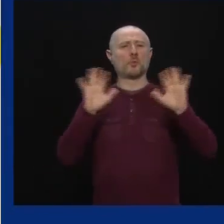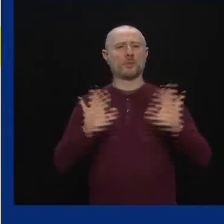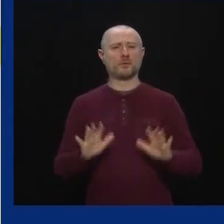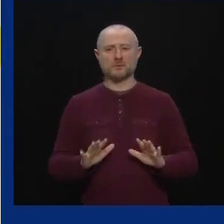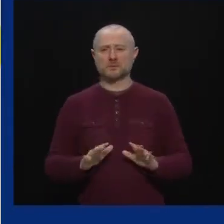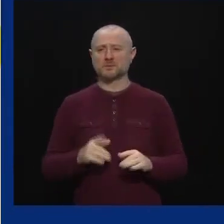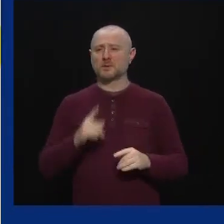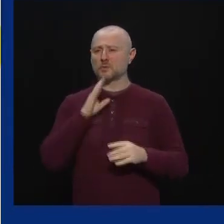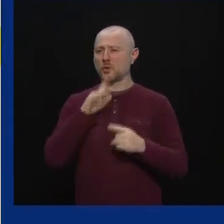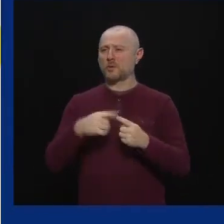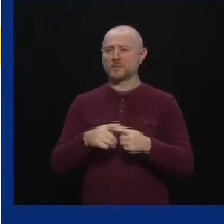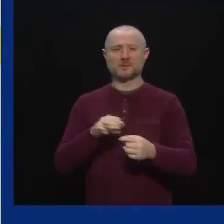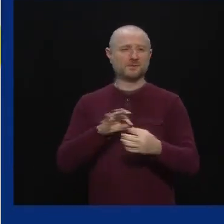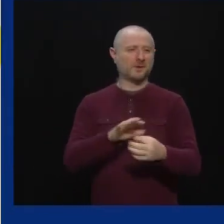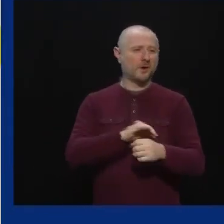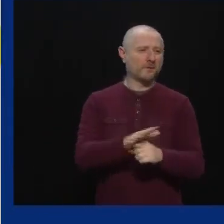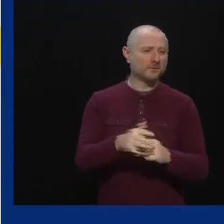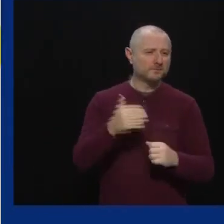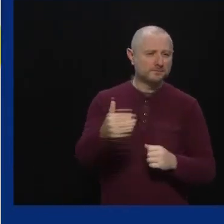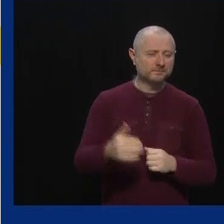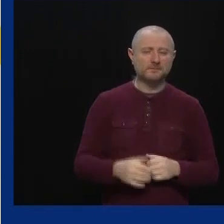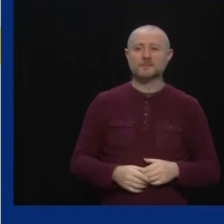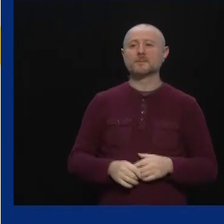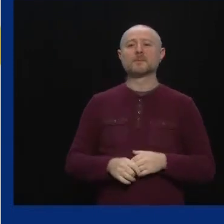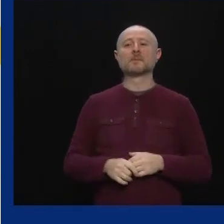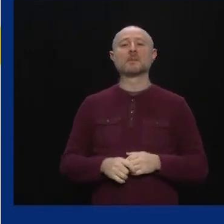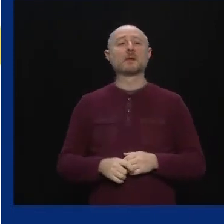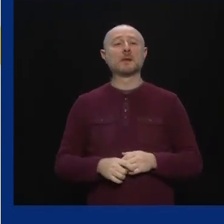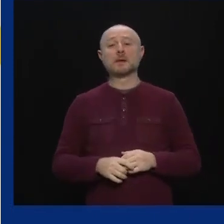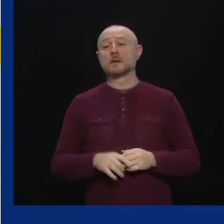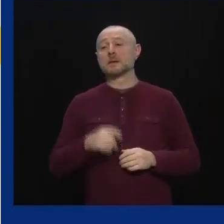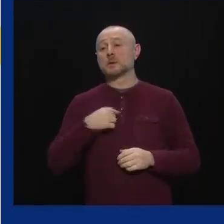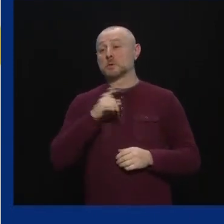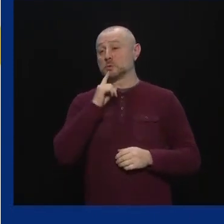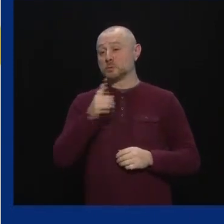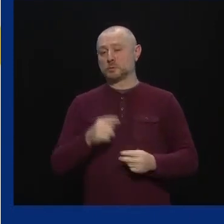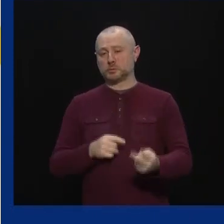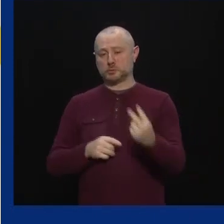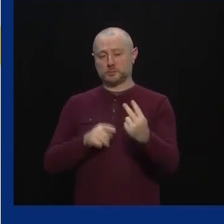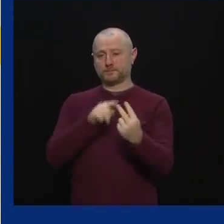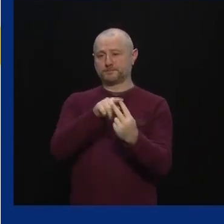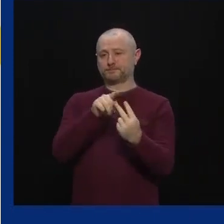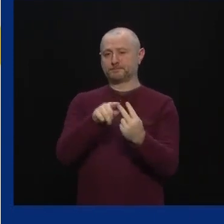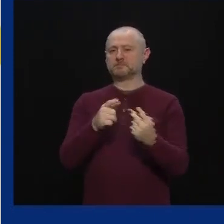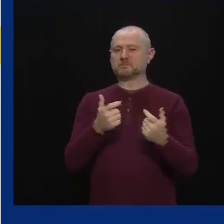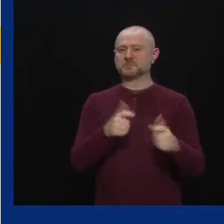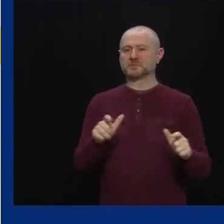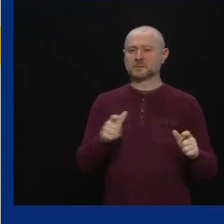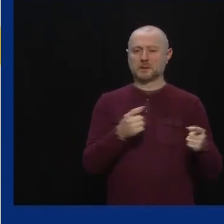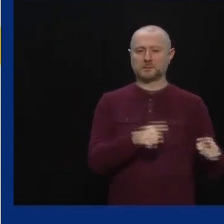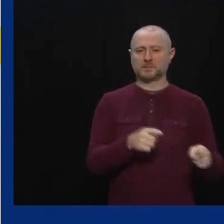THANK YOU. THANK YOU, GOVERNOR. SO, WE DID WANT TO REALLY QUICKLY DO A WEATHER UPDATE